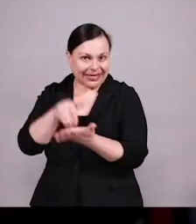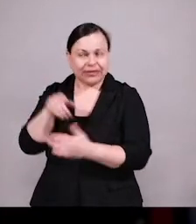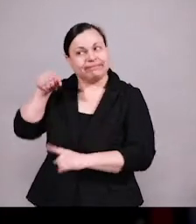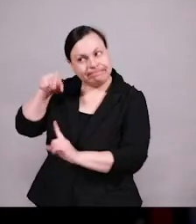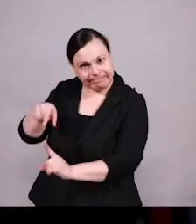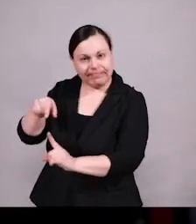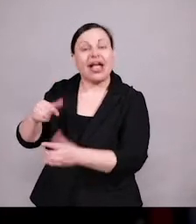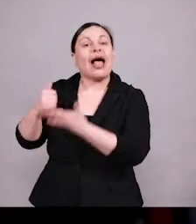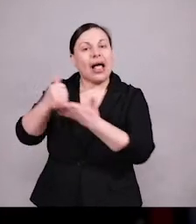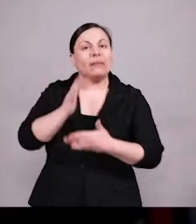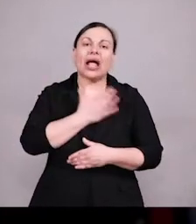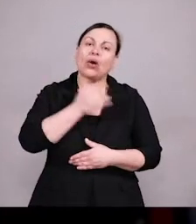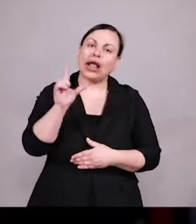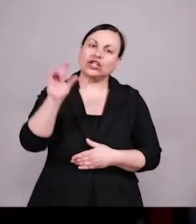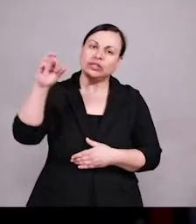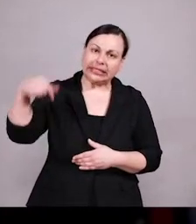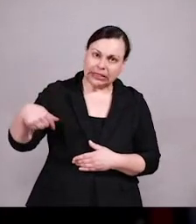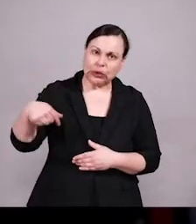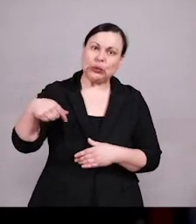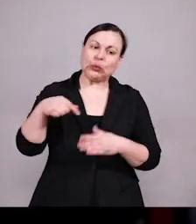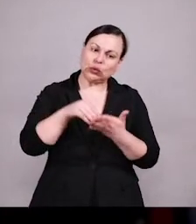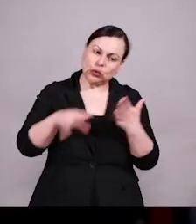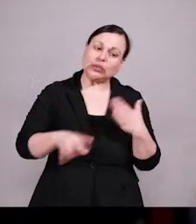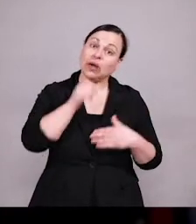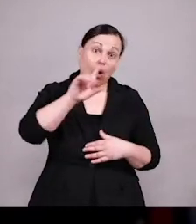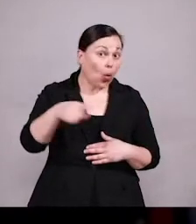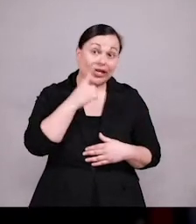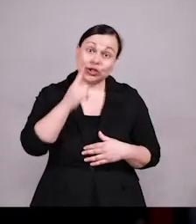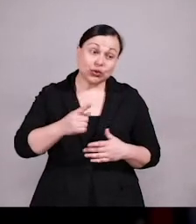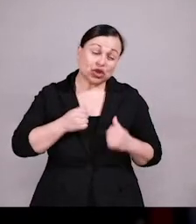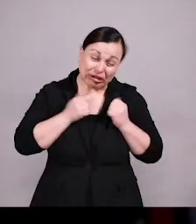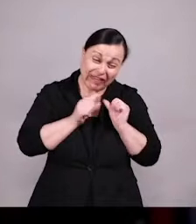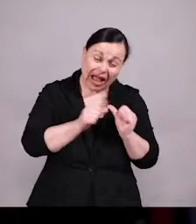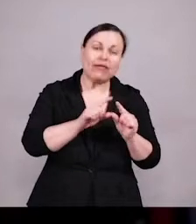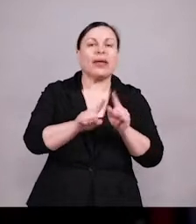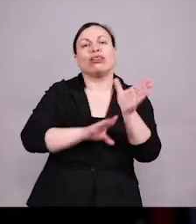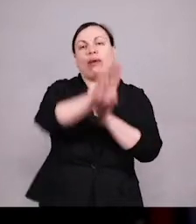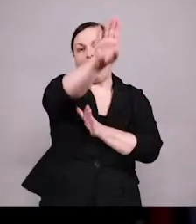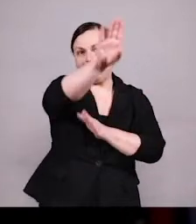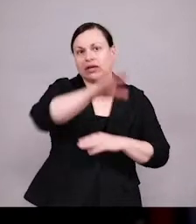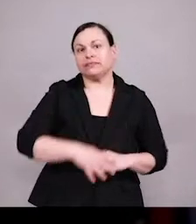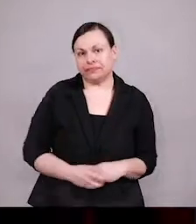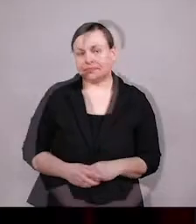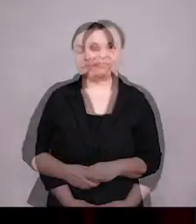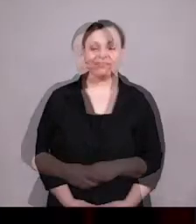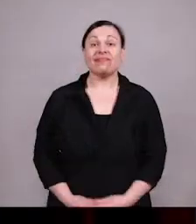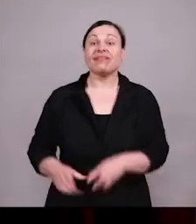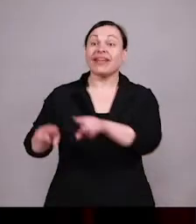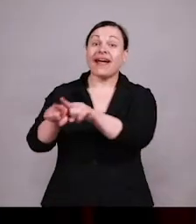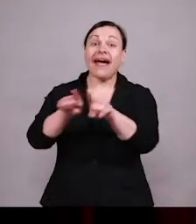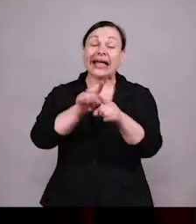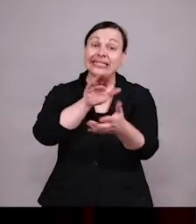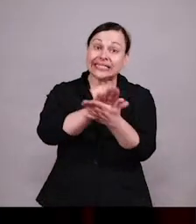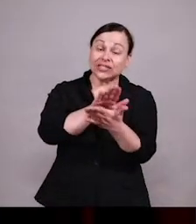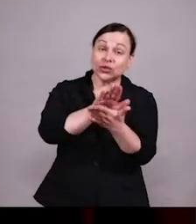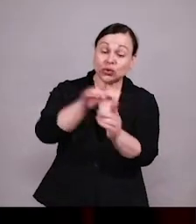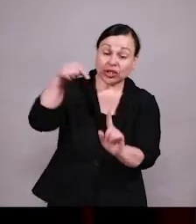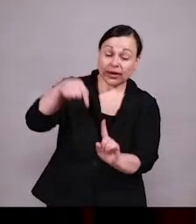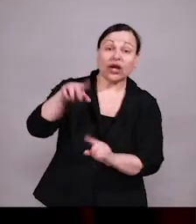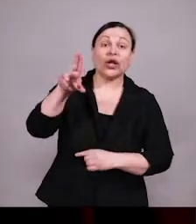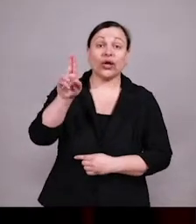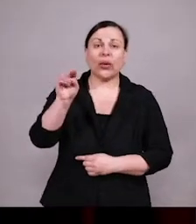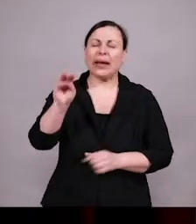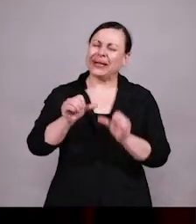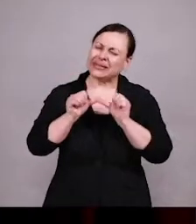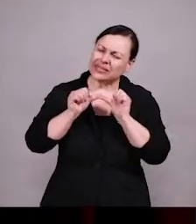is helping our LGBTQ students to not only survive but thrive as an institution UNM continues to be